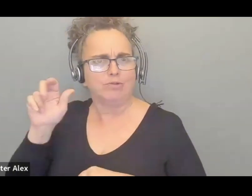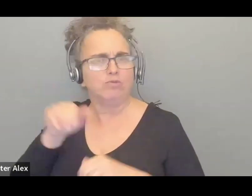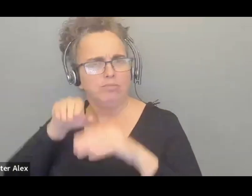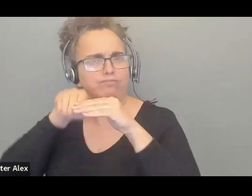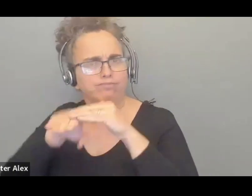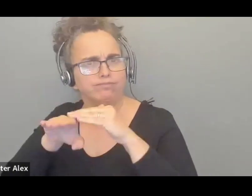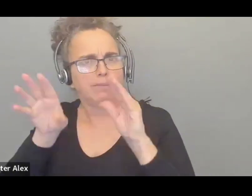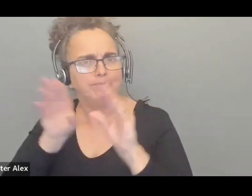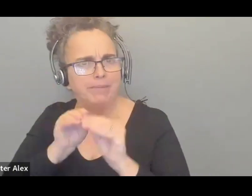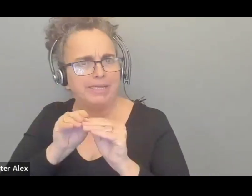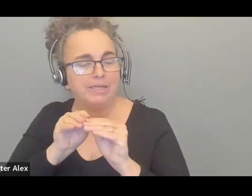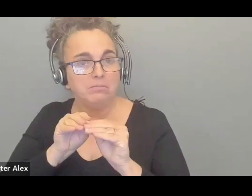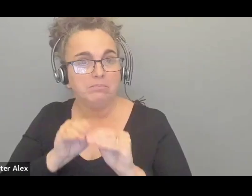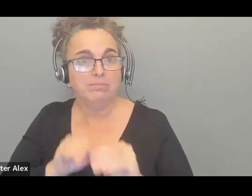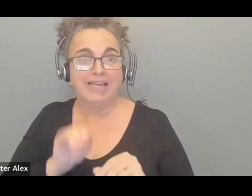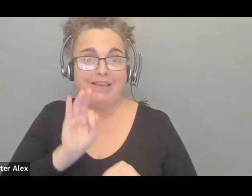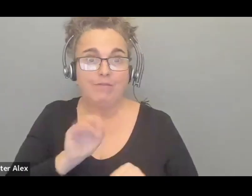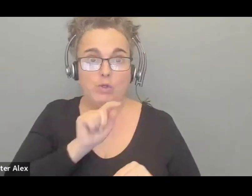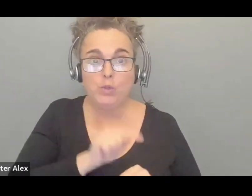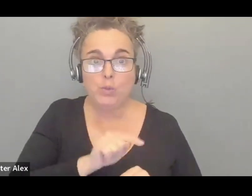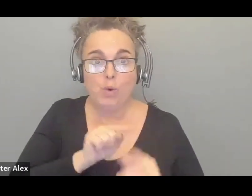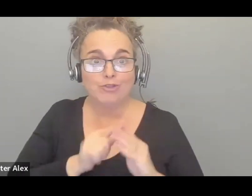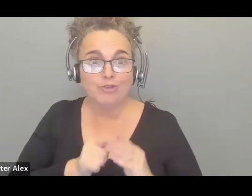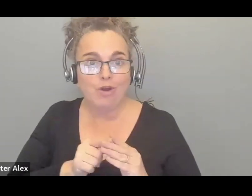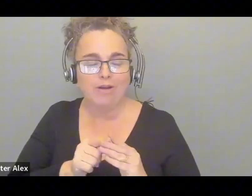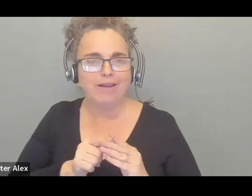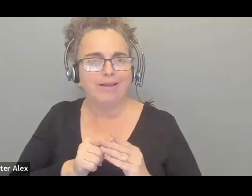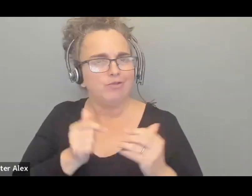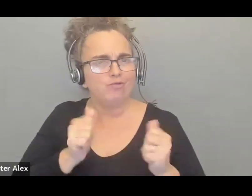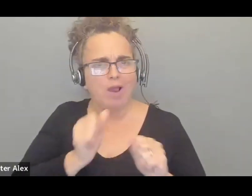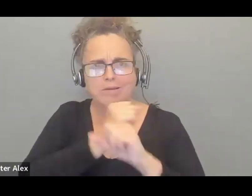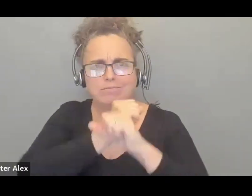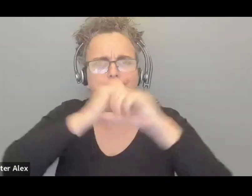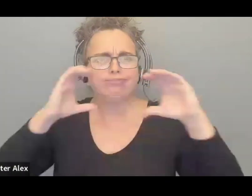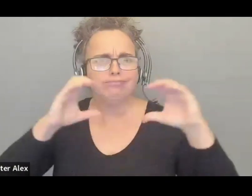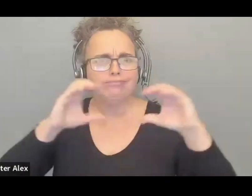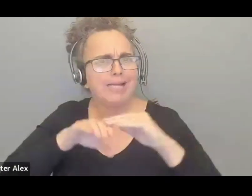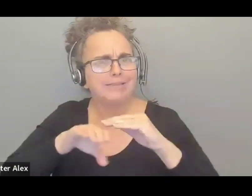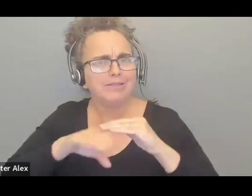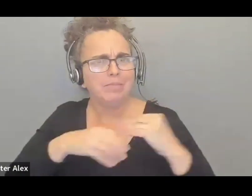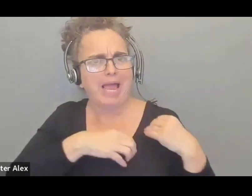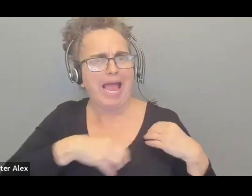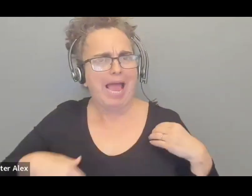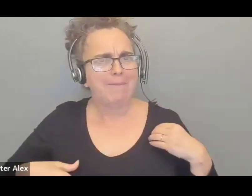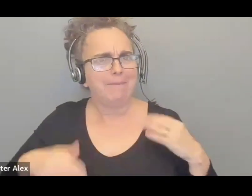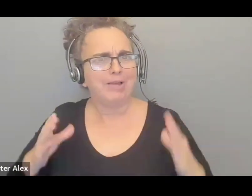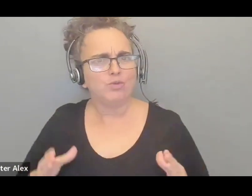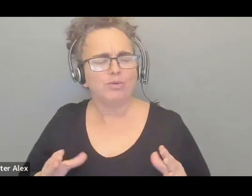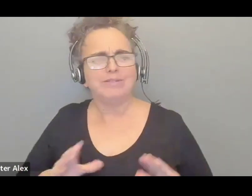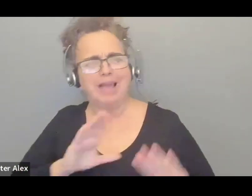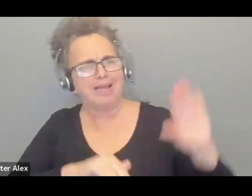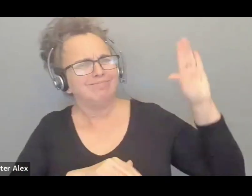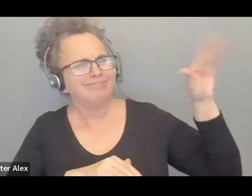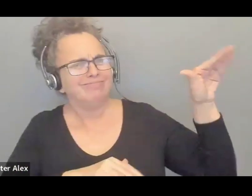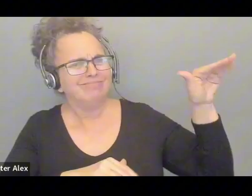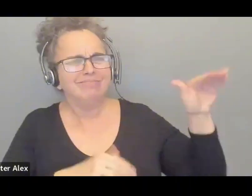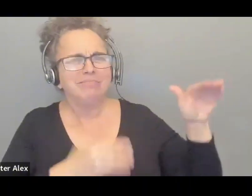If you are starting with accessibility in mind and being an ambassador, you can speak up and say how about we host this meeting in a more